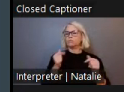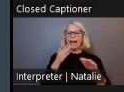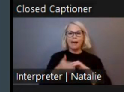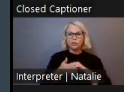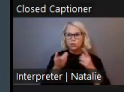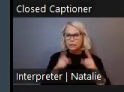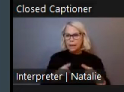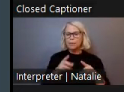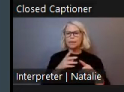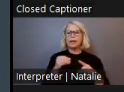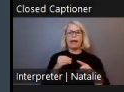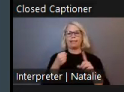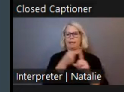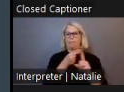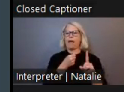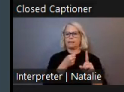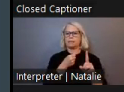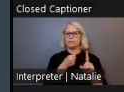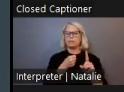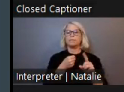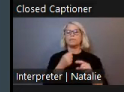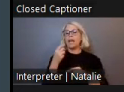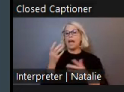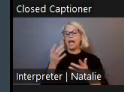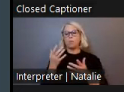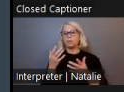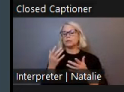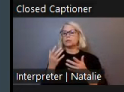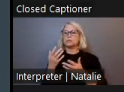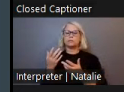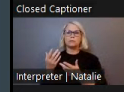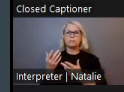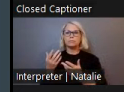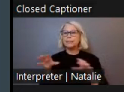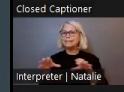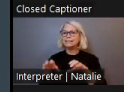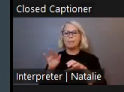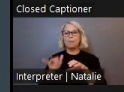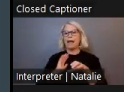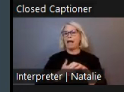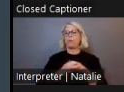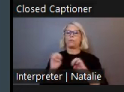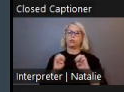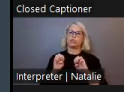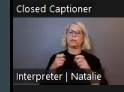it's not deployed. This is more of a community education program on teaching disaster preparedness through